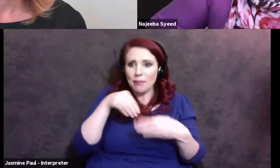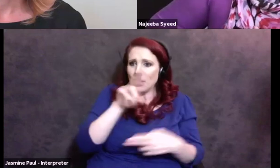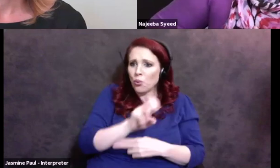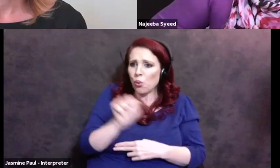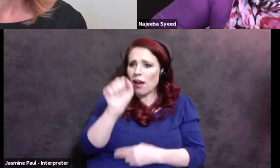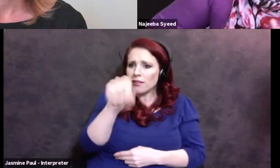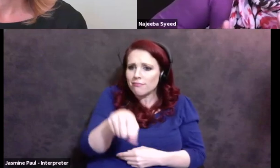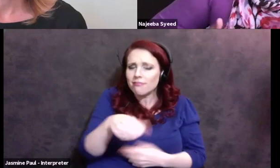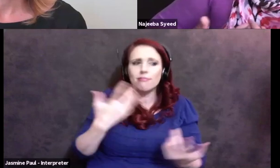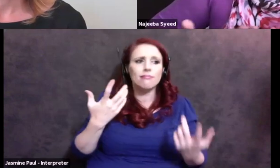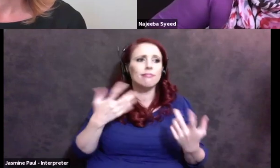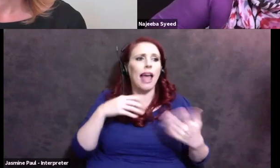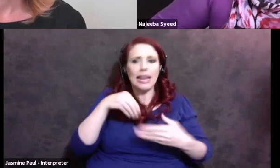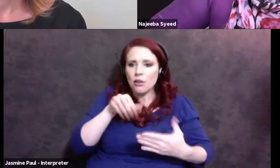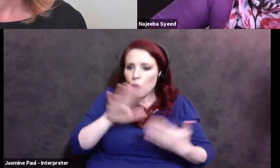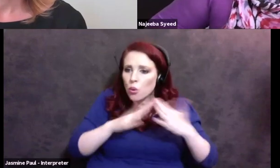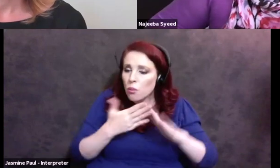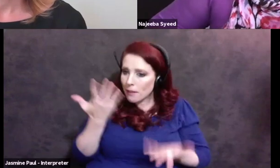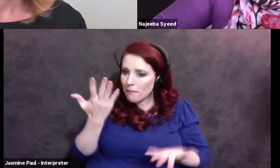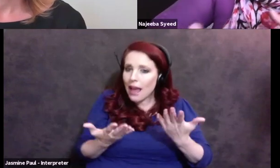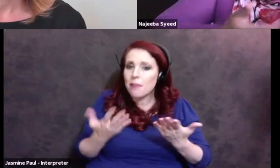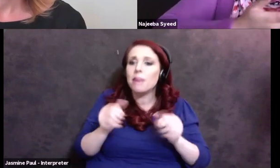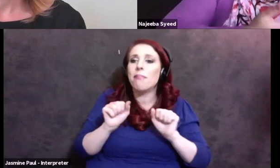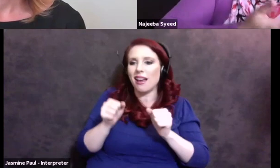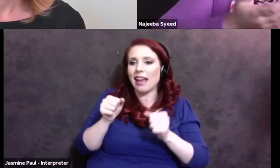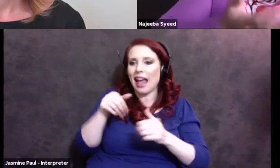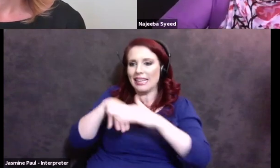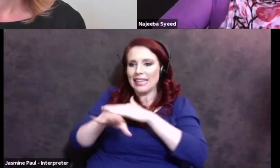community but it can also find its way into your workplace between people of different